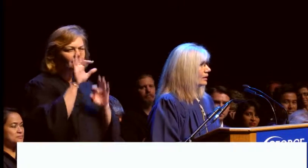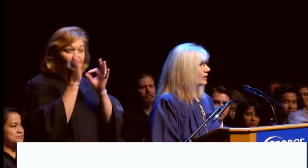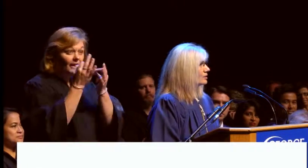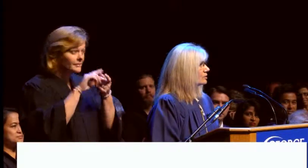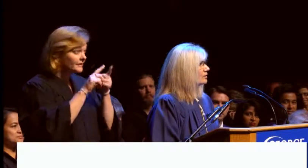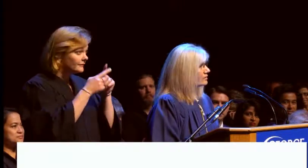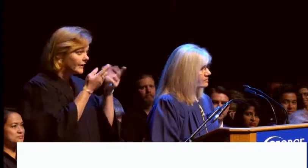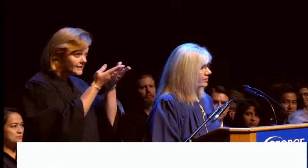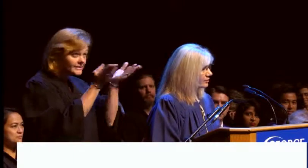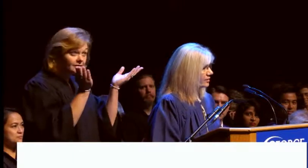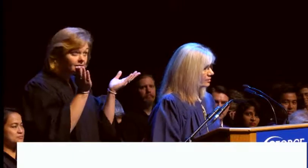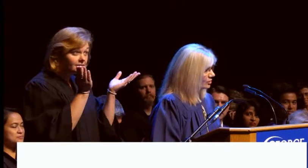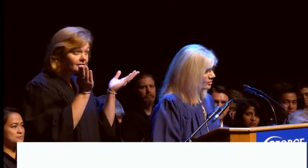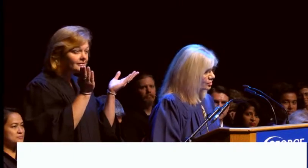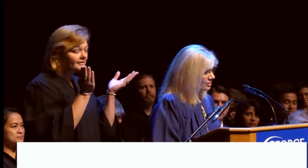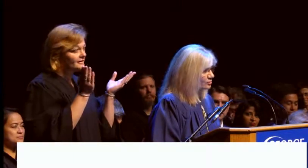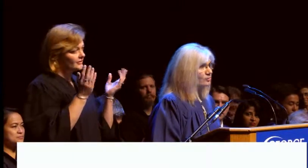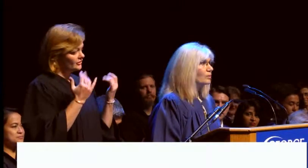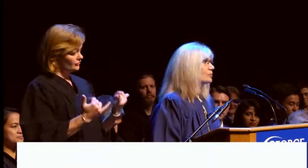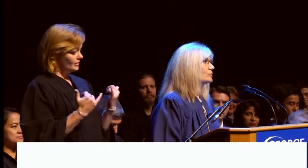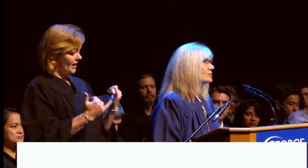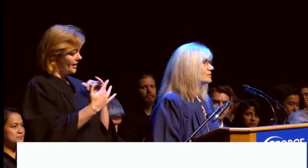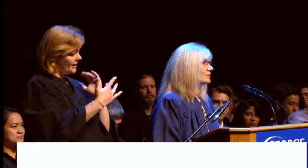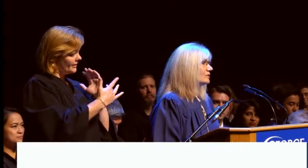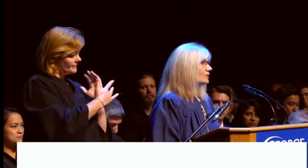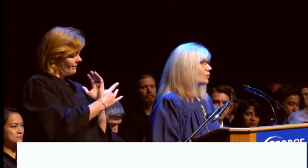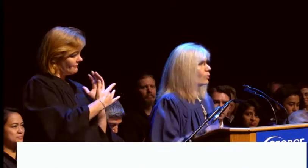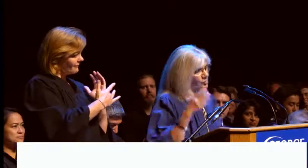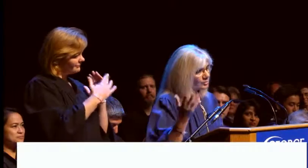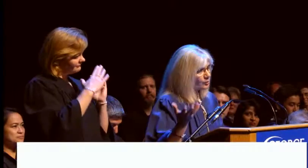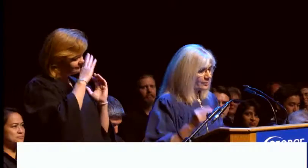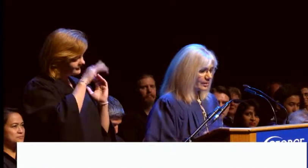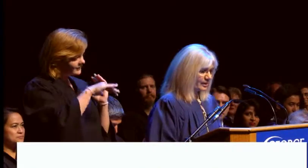AND IN THIS DAY OF TECHNOLOGY TO THOSE WATCHING THE WEBCAST.